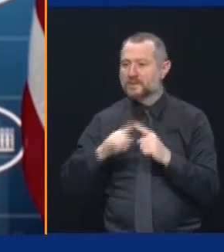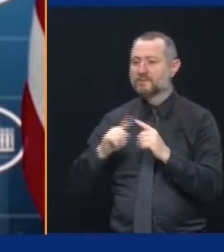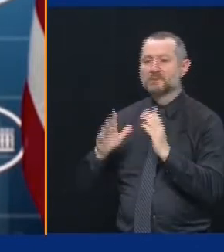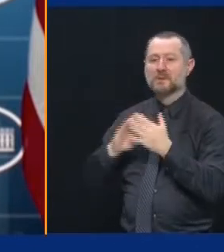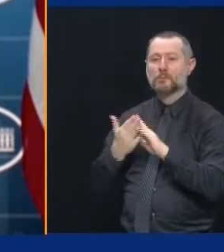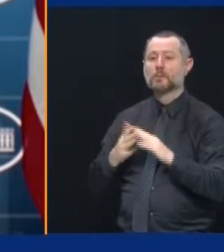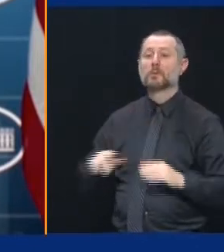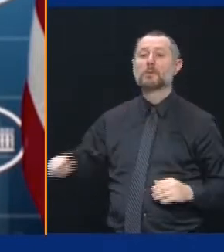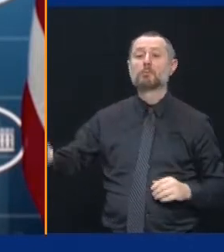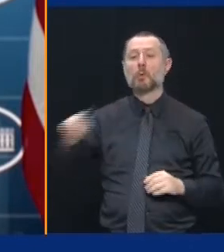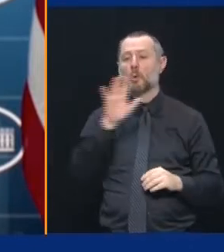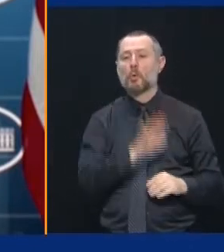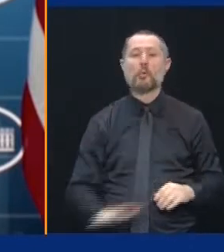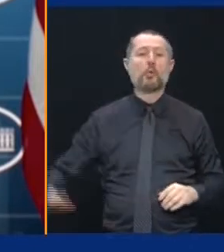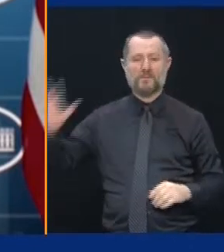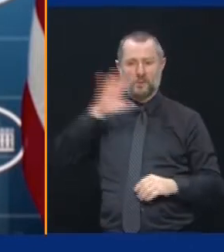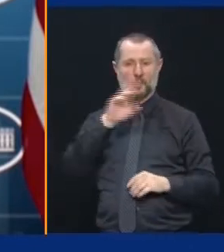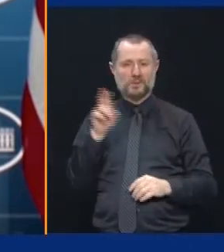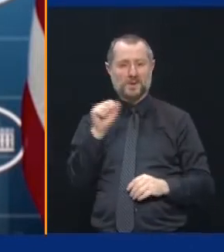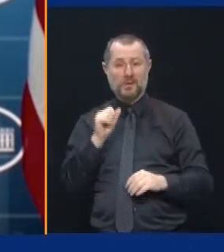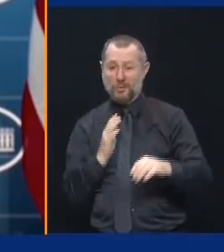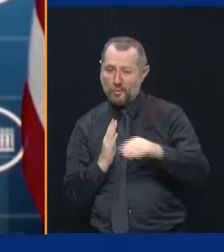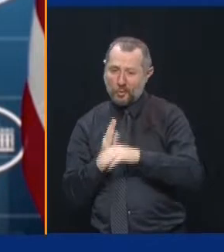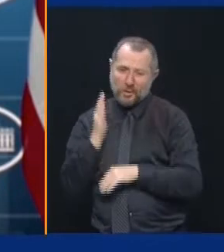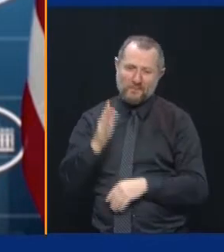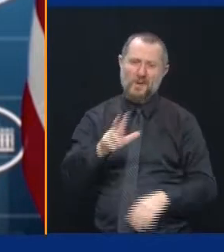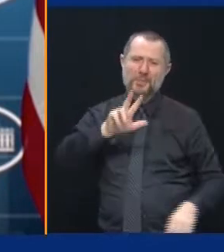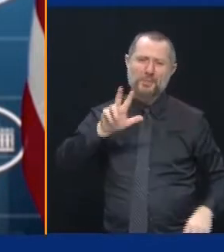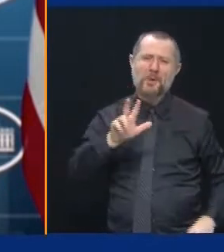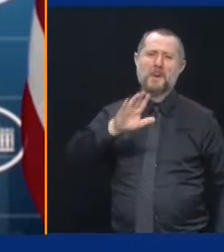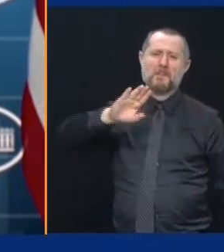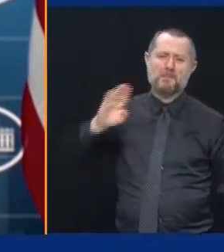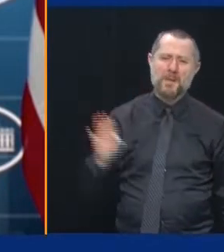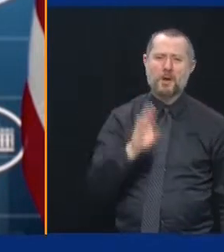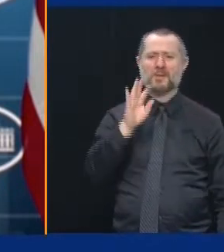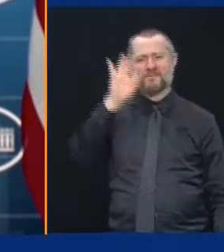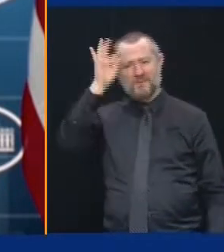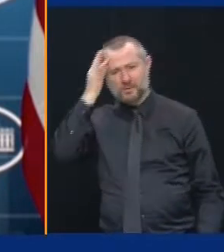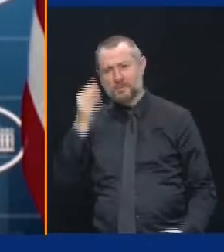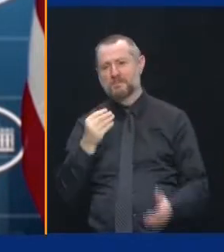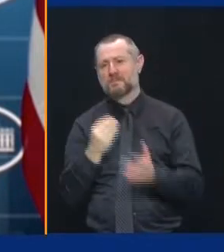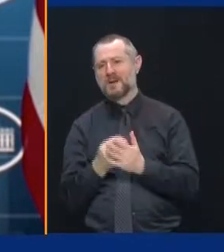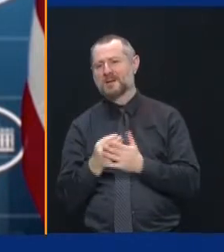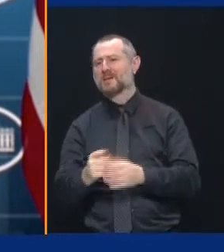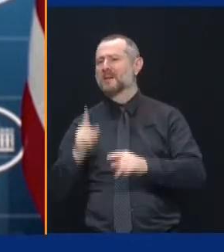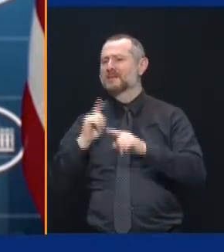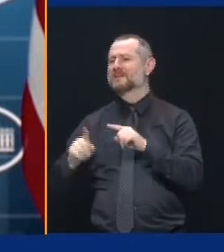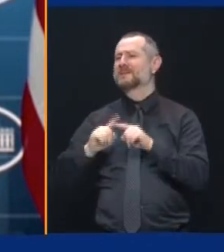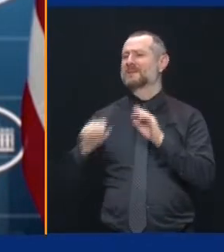TO DO SO, WE'VE EXPEDITED FINANCIAL SUPPORT TO BOLSTER COMMUNITY VACCINATION CENTERS